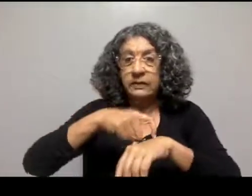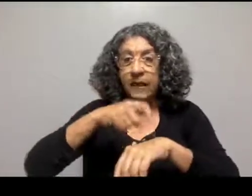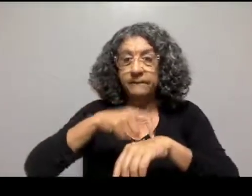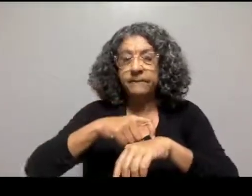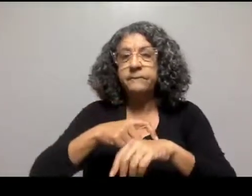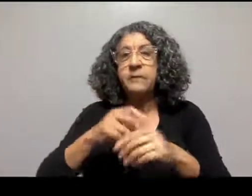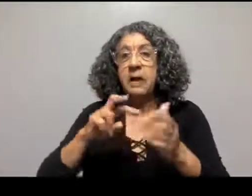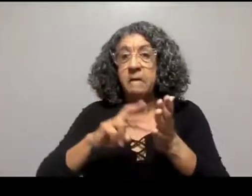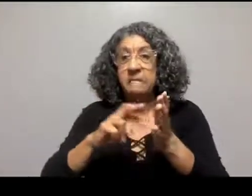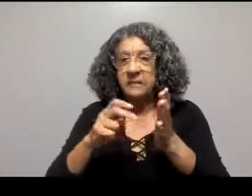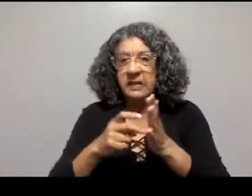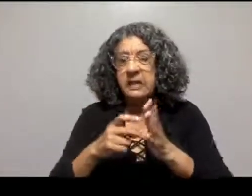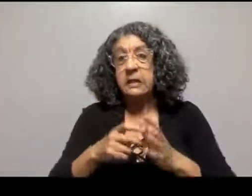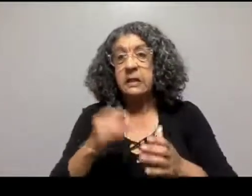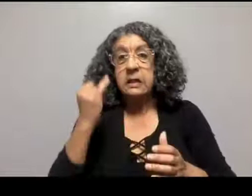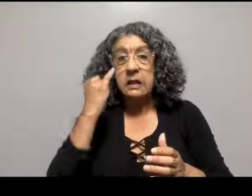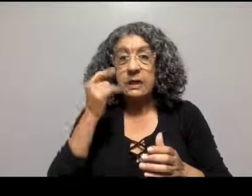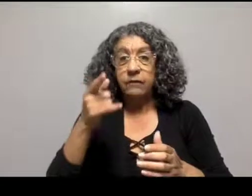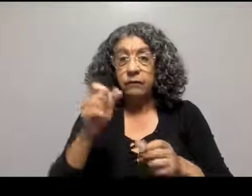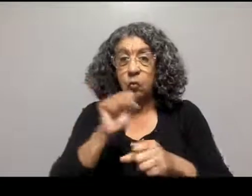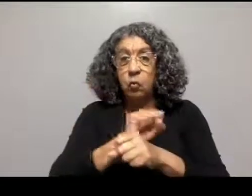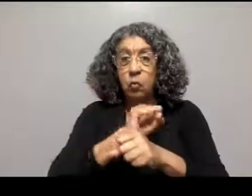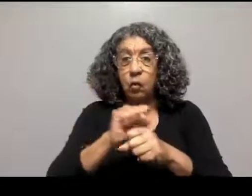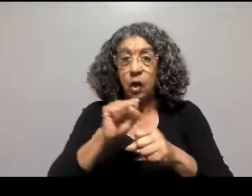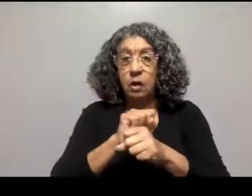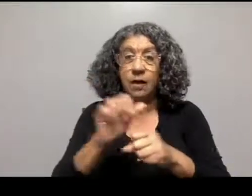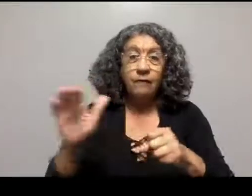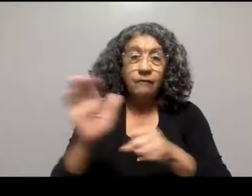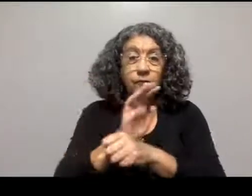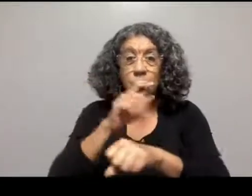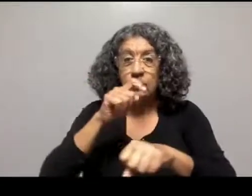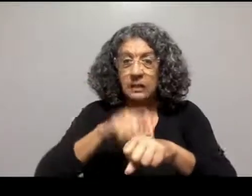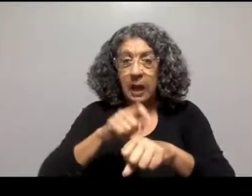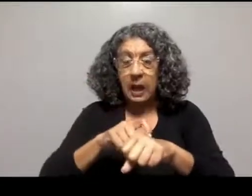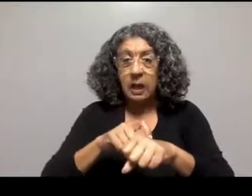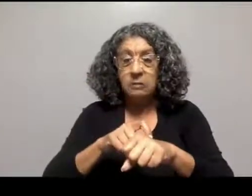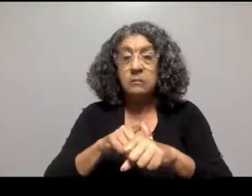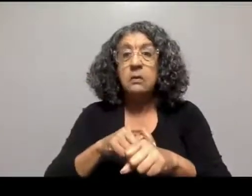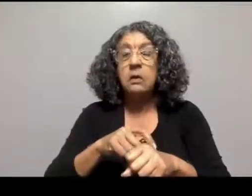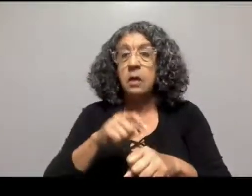overtime which means if you worked full time.